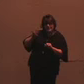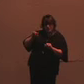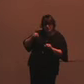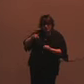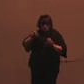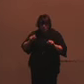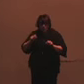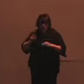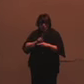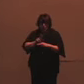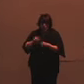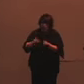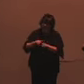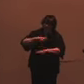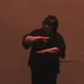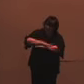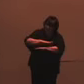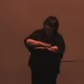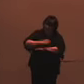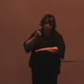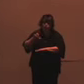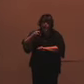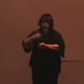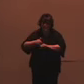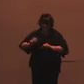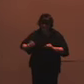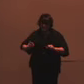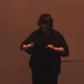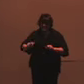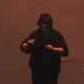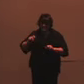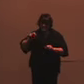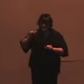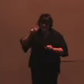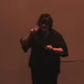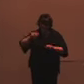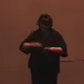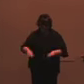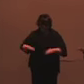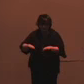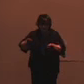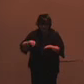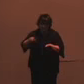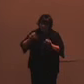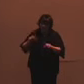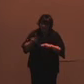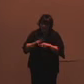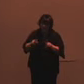Or each step, you can use as bookshelves or the stairs. You can go up and down.